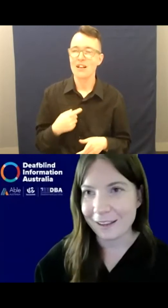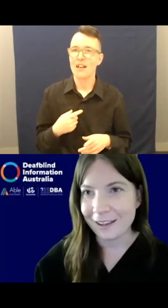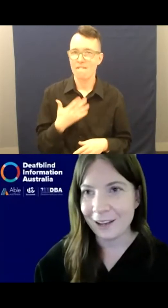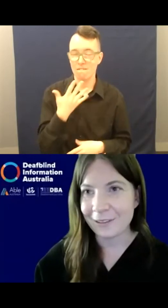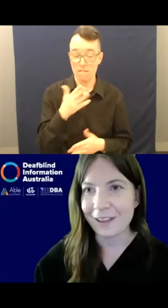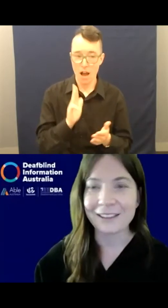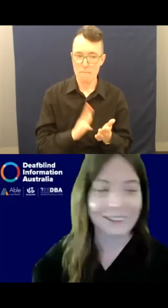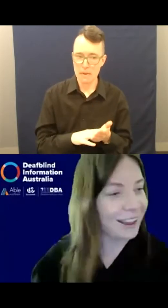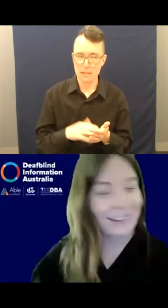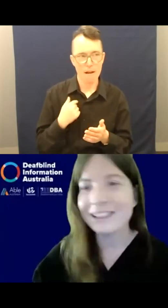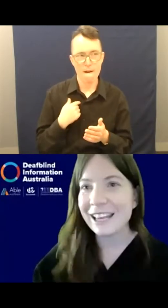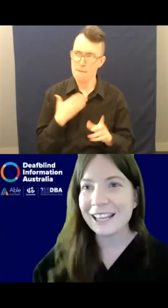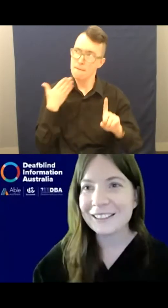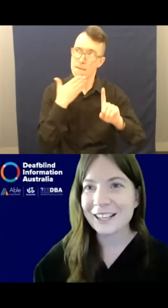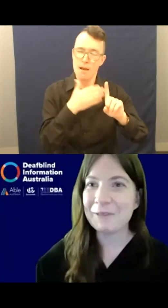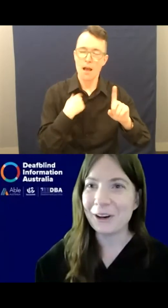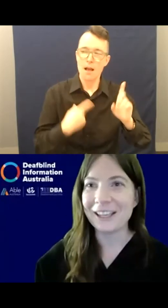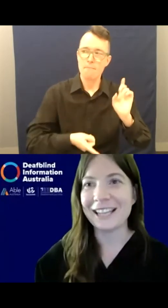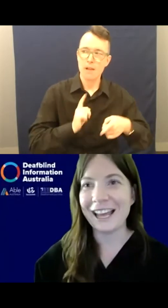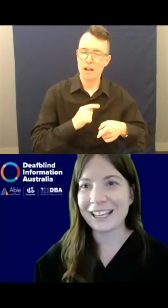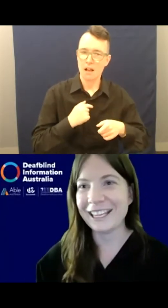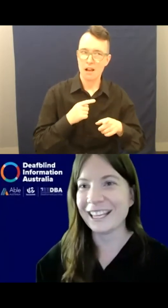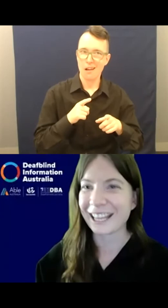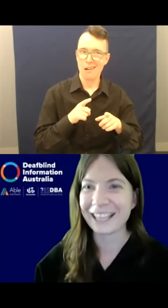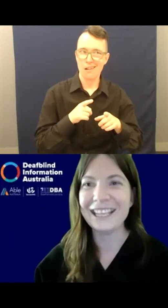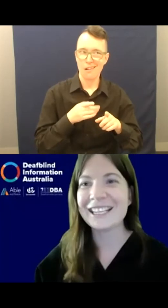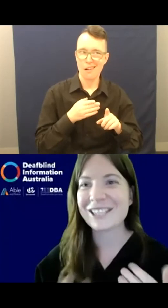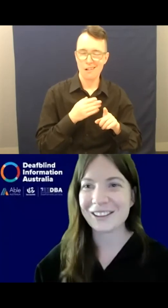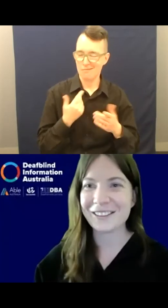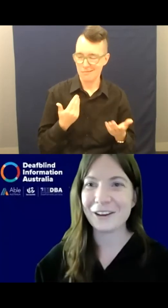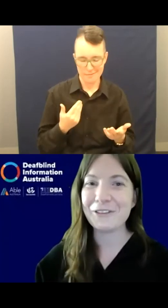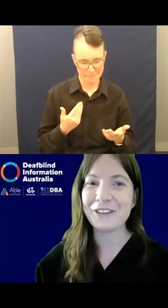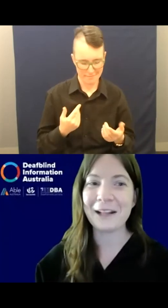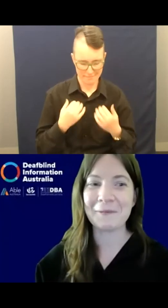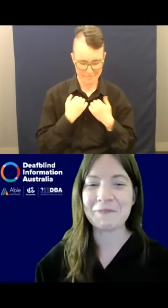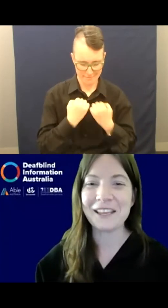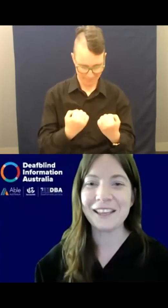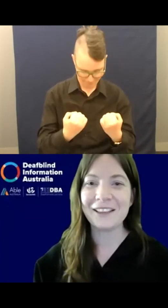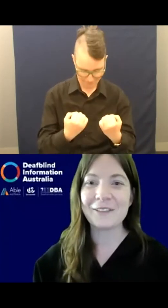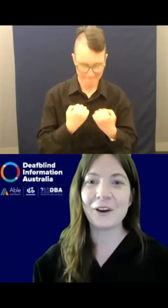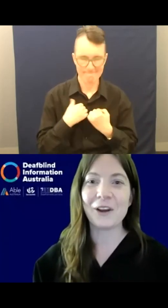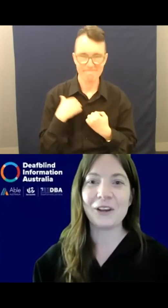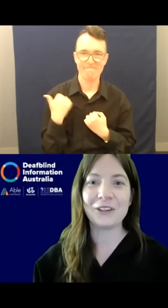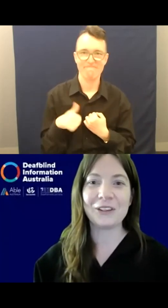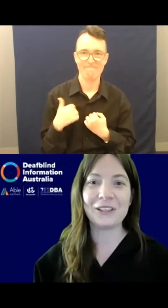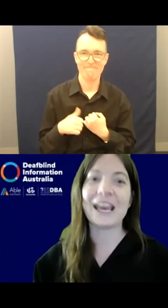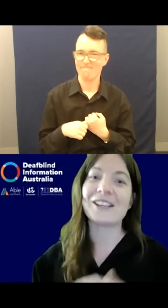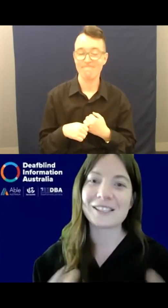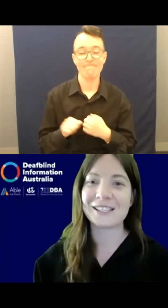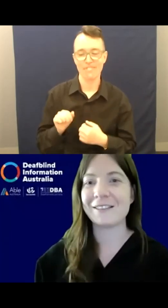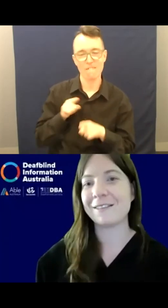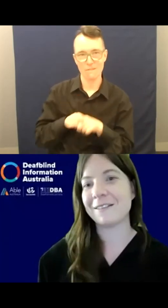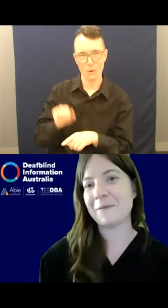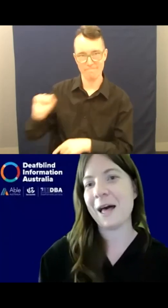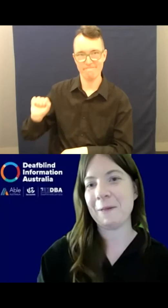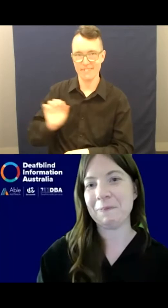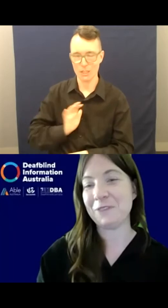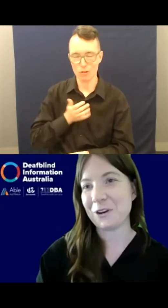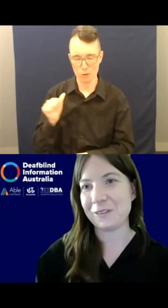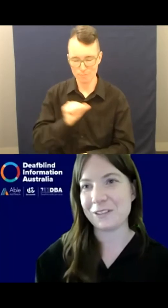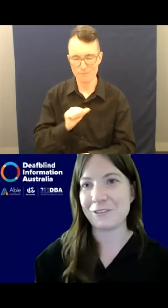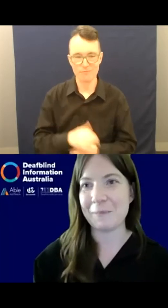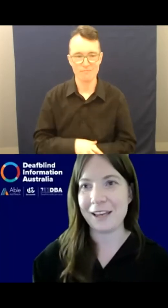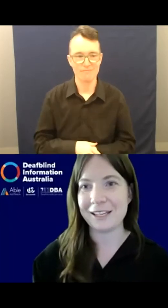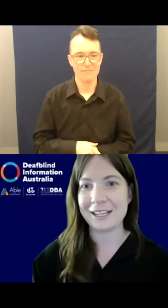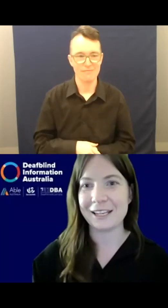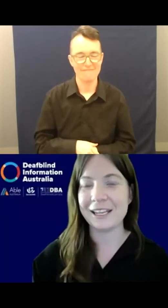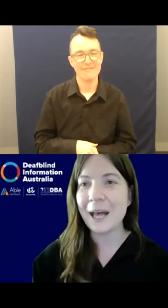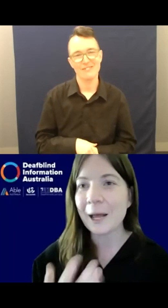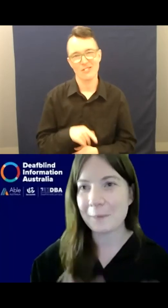I was like Claire, come on, check yourself. This photo is just a reminder to unpack your